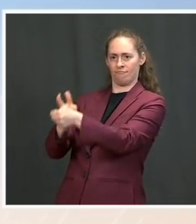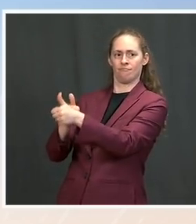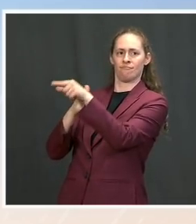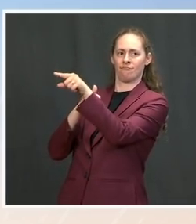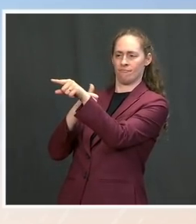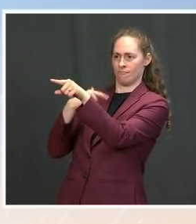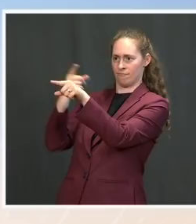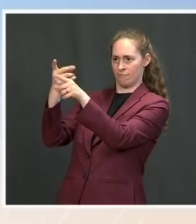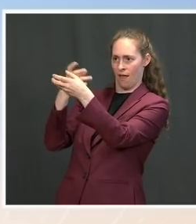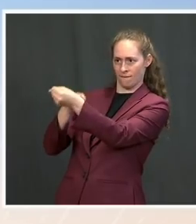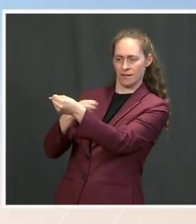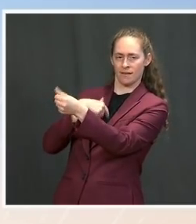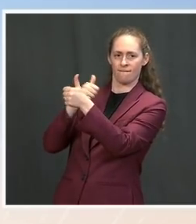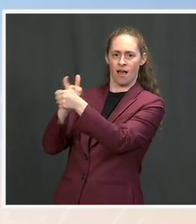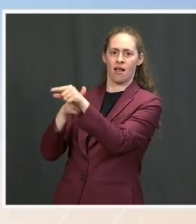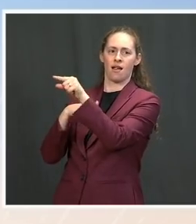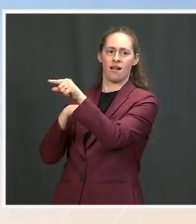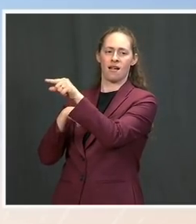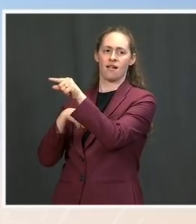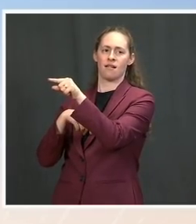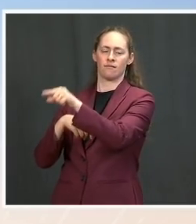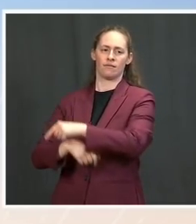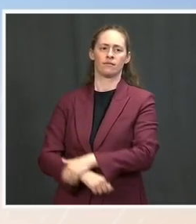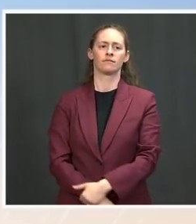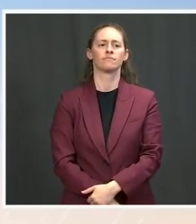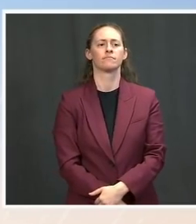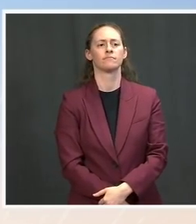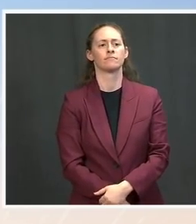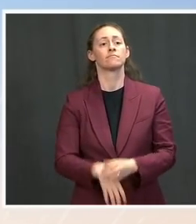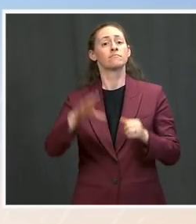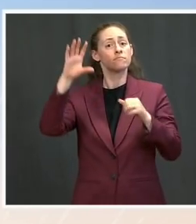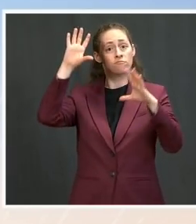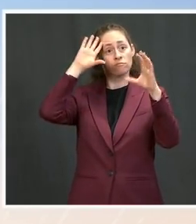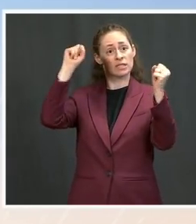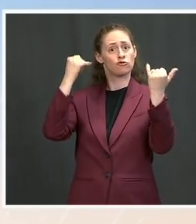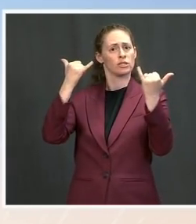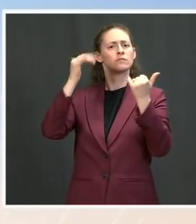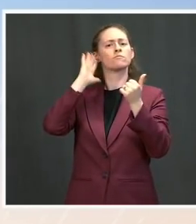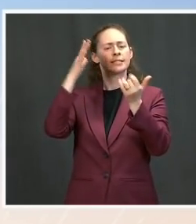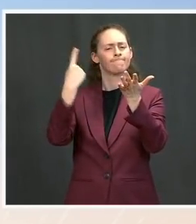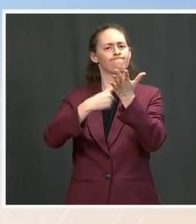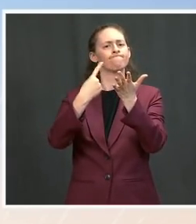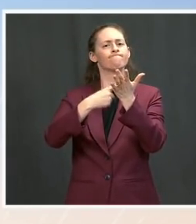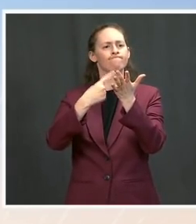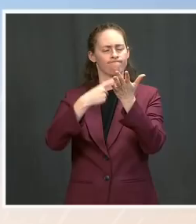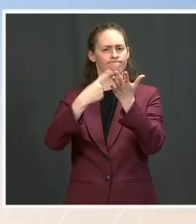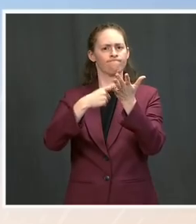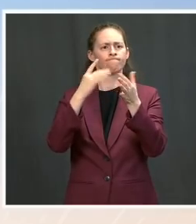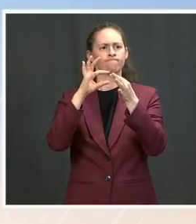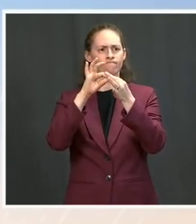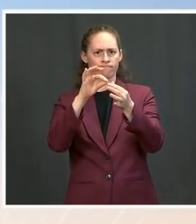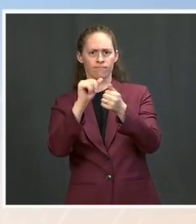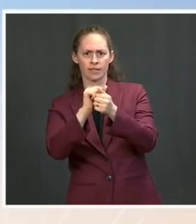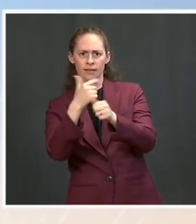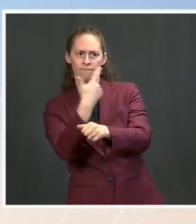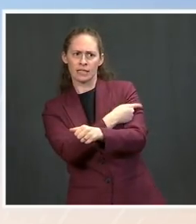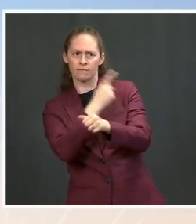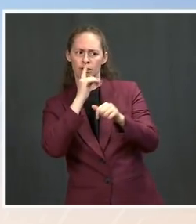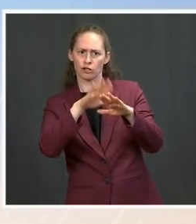But I will say the President will talk a bit about what preparations we are making here to ensure that if a vaccine is approve --